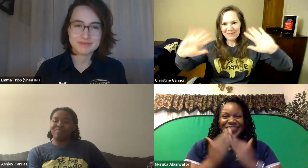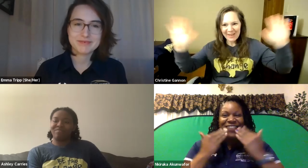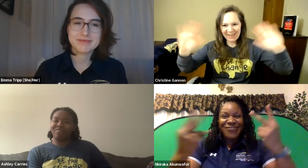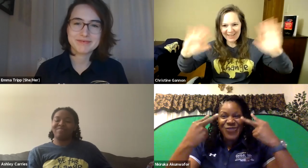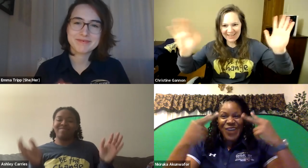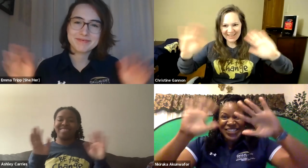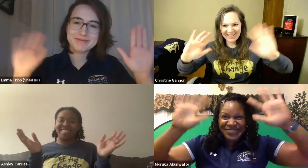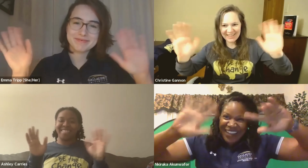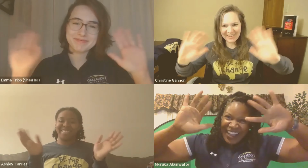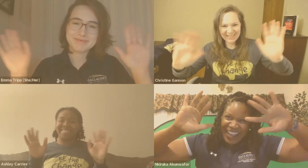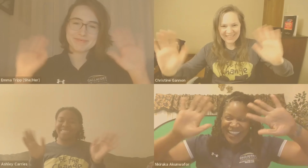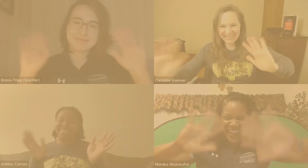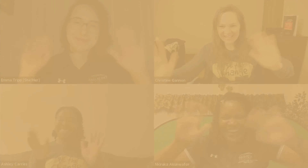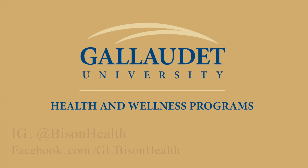> [All] Bye!